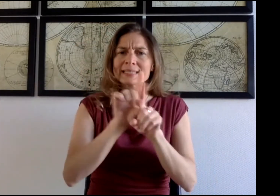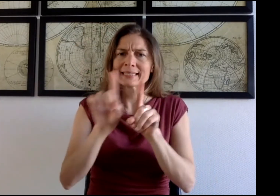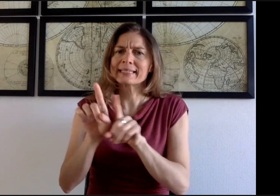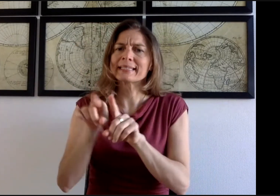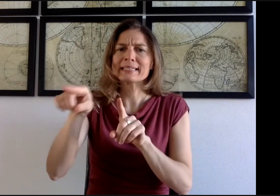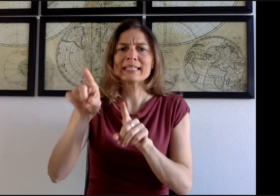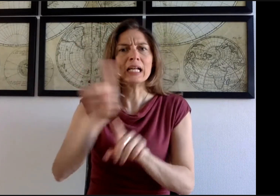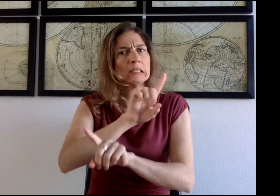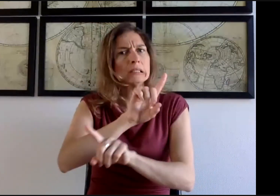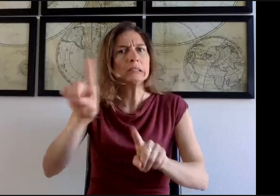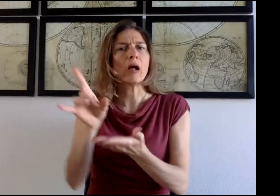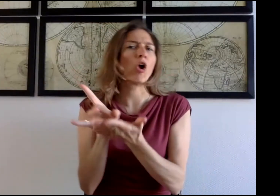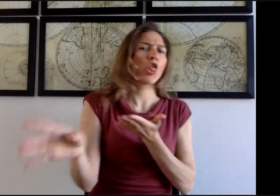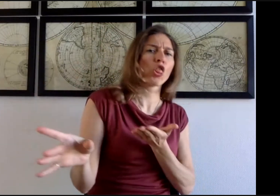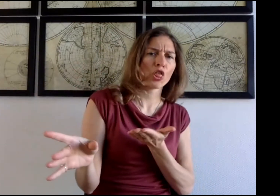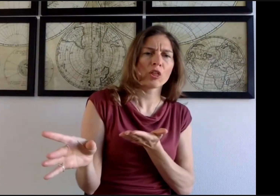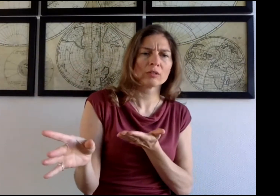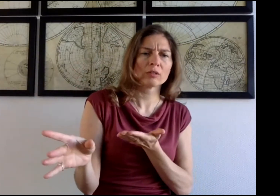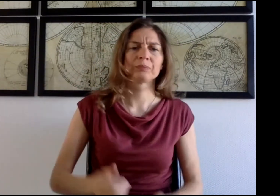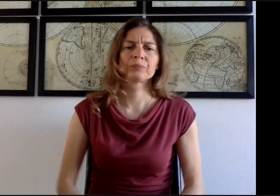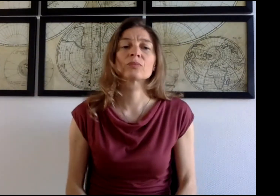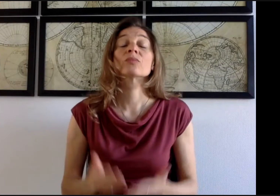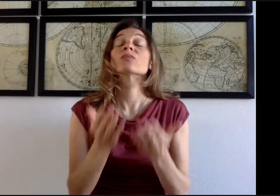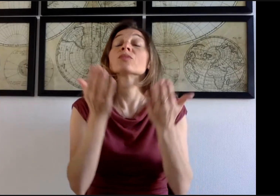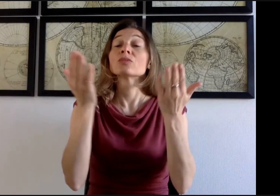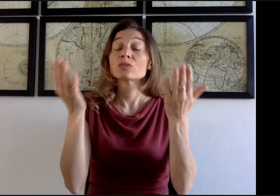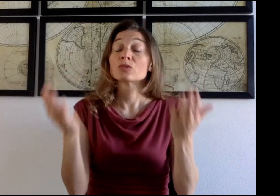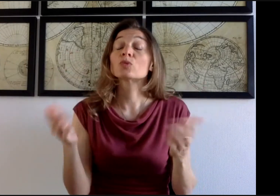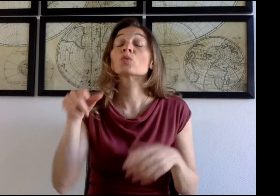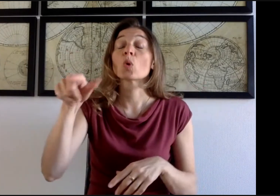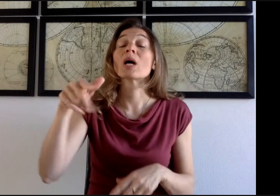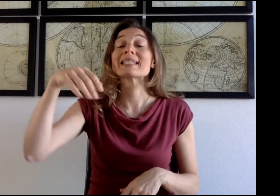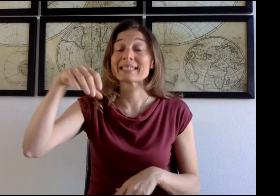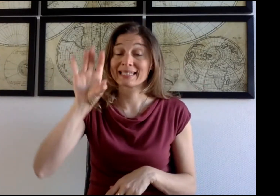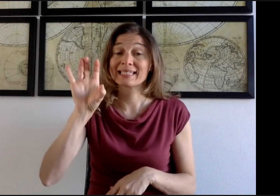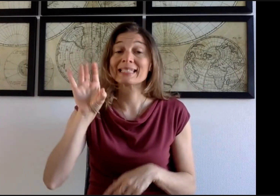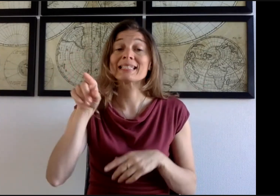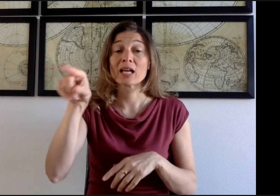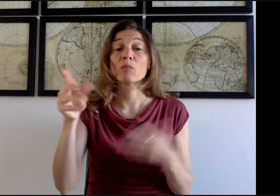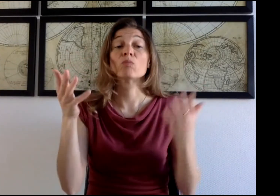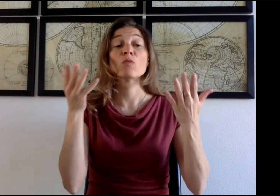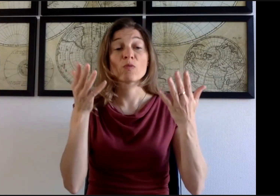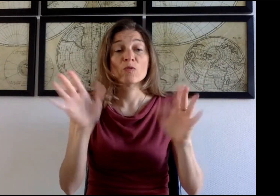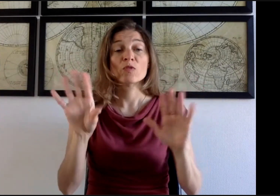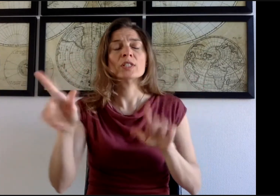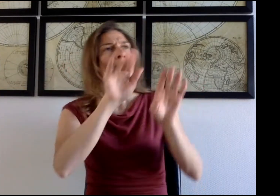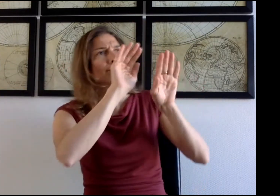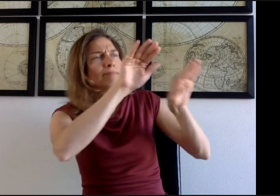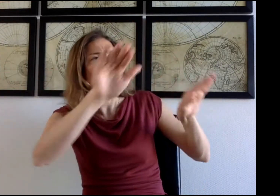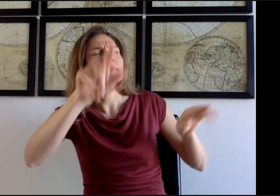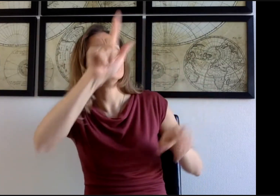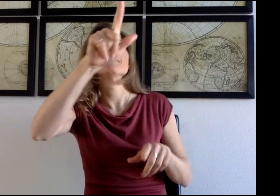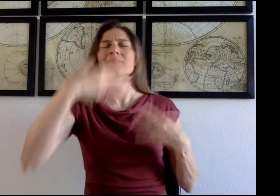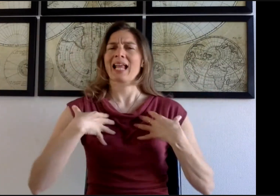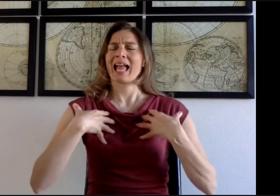CERMI has recall to social authorities and to understand our